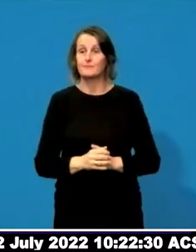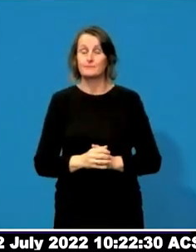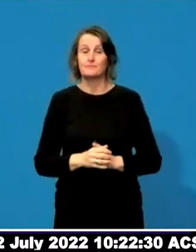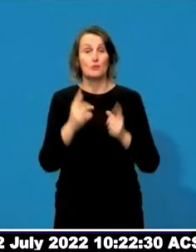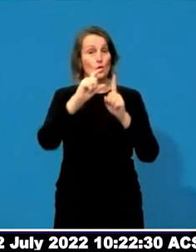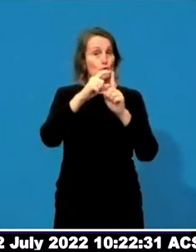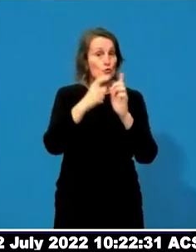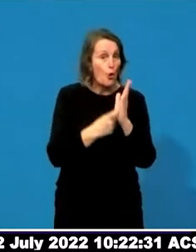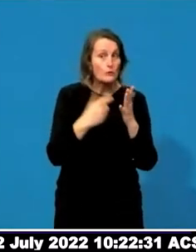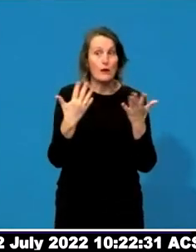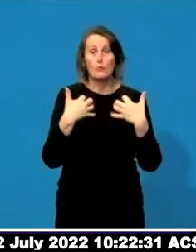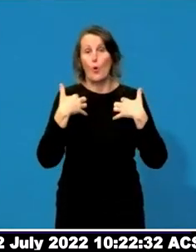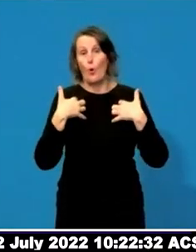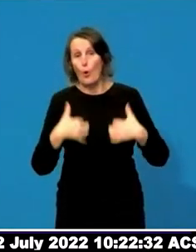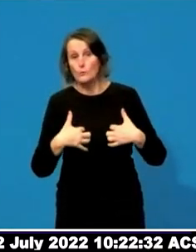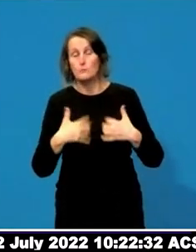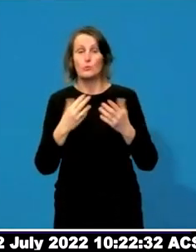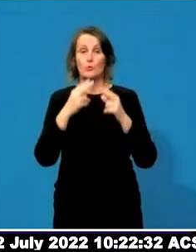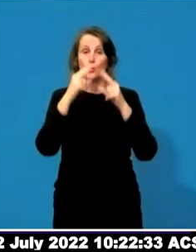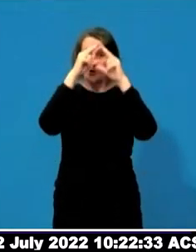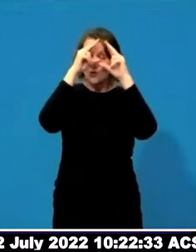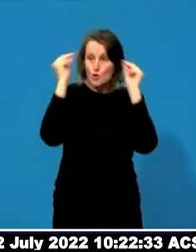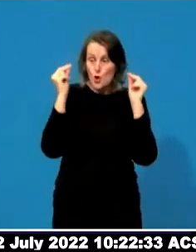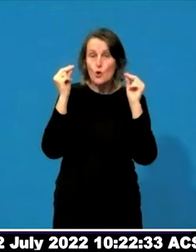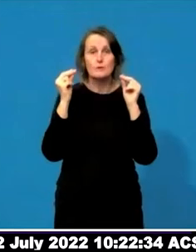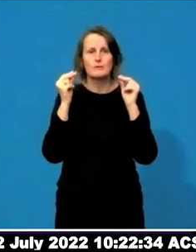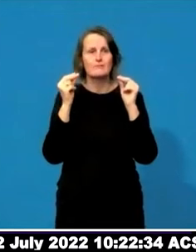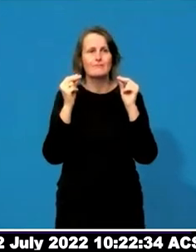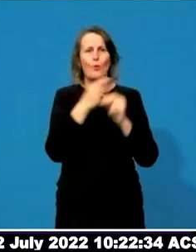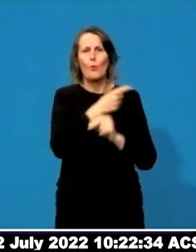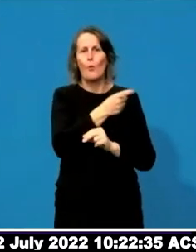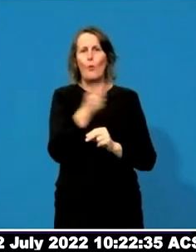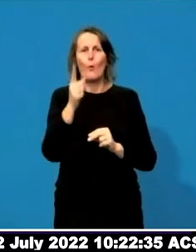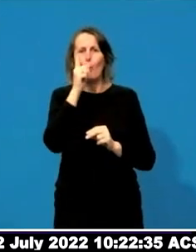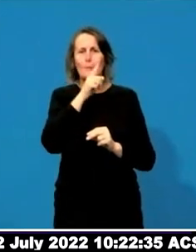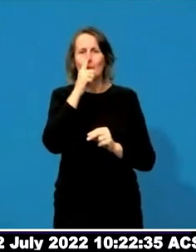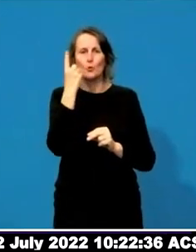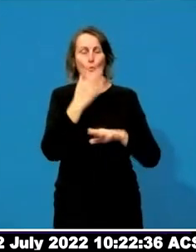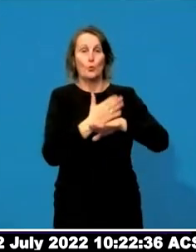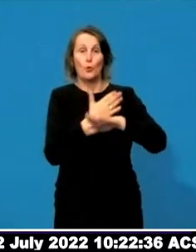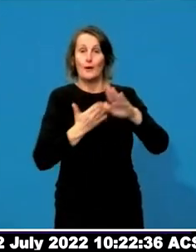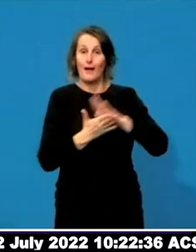and nurses and all those who work in health need to understand disability better. Is that right?